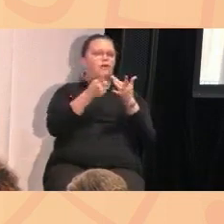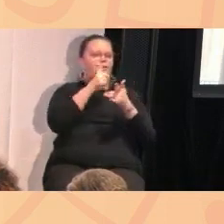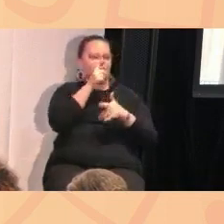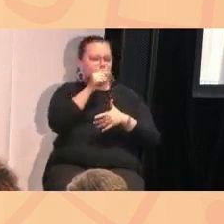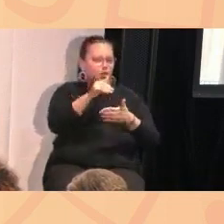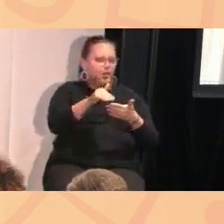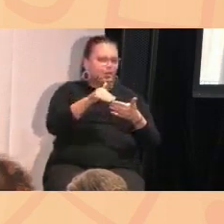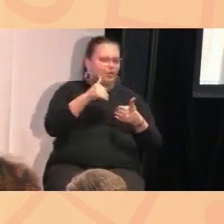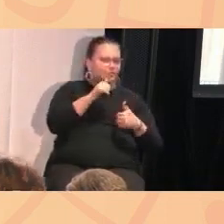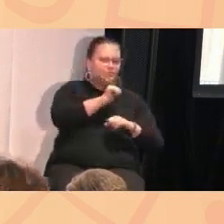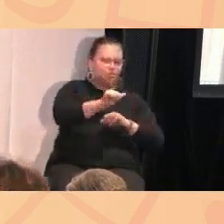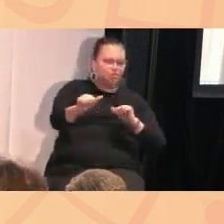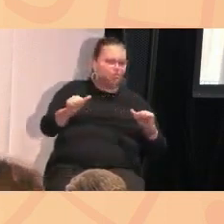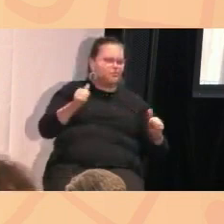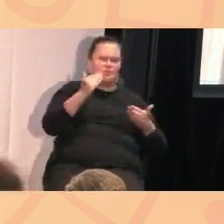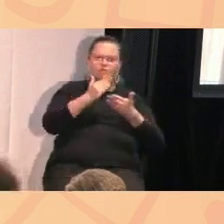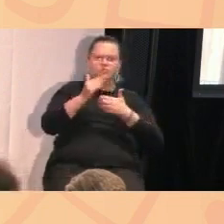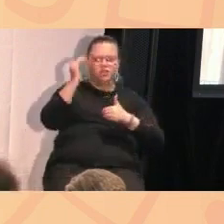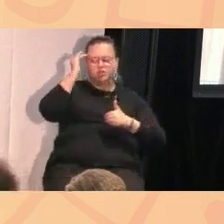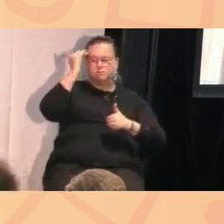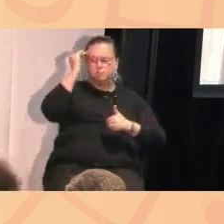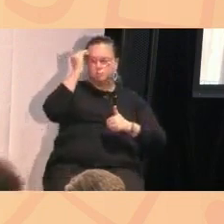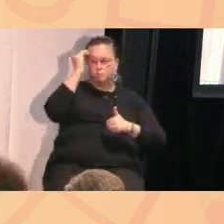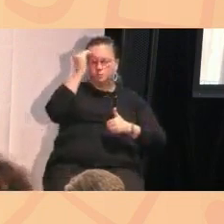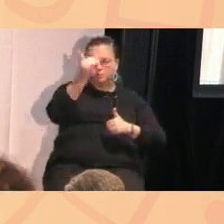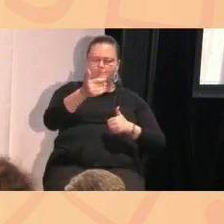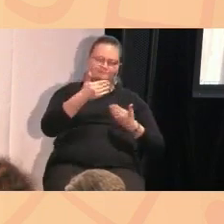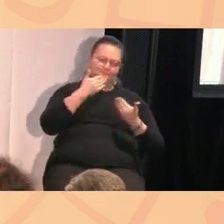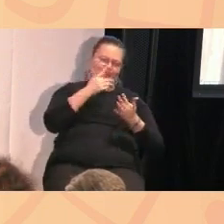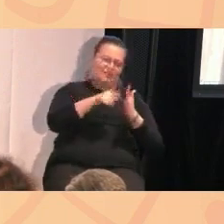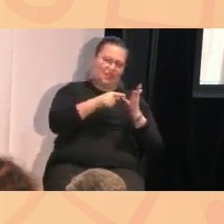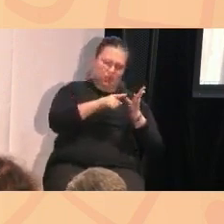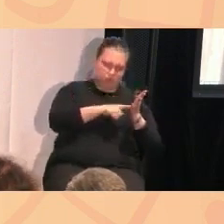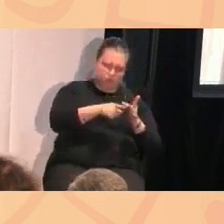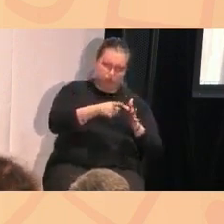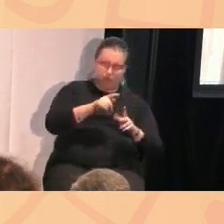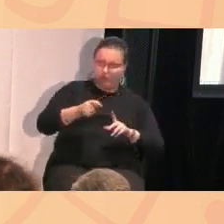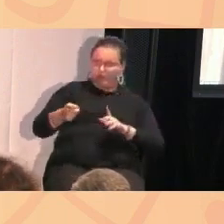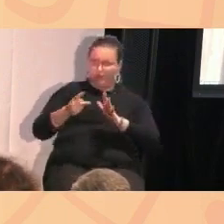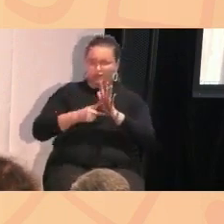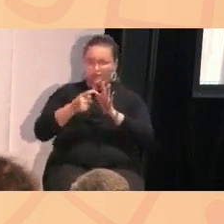And don't waste time on negativity. So I just hope that the process by which I work is something that